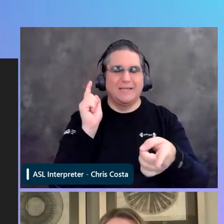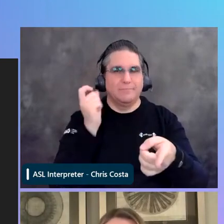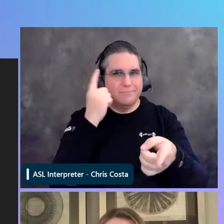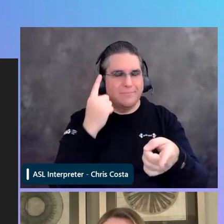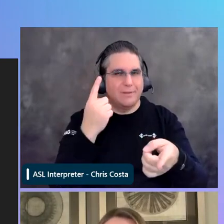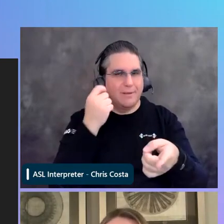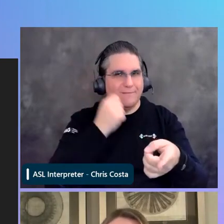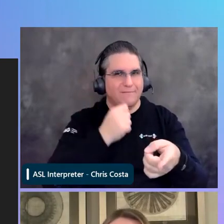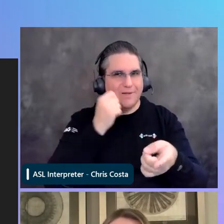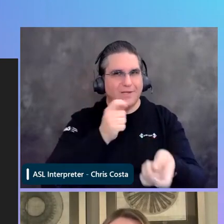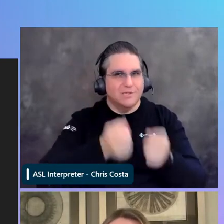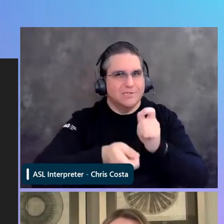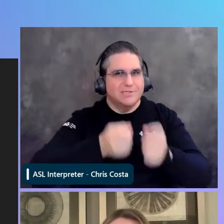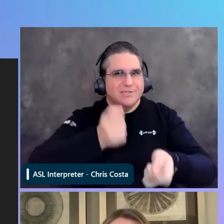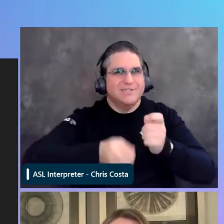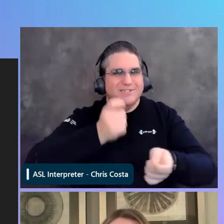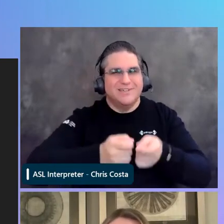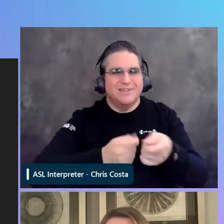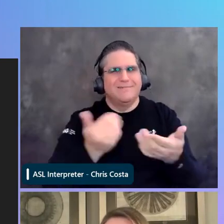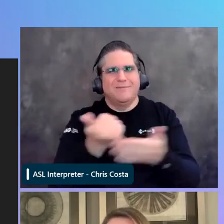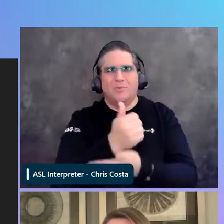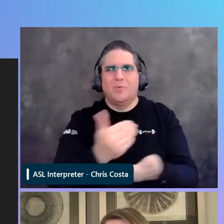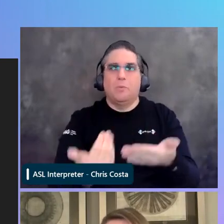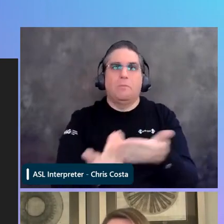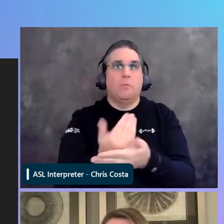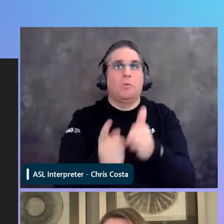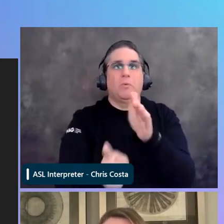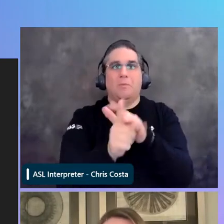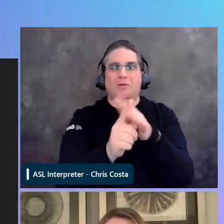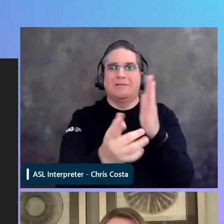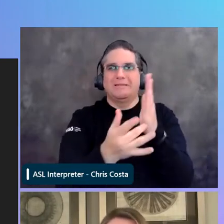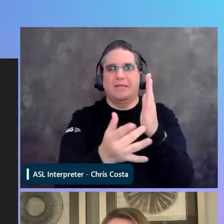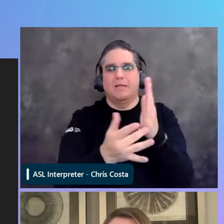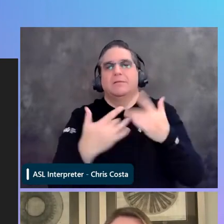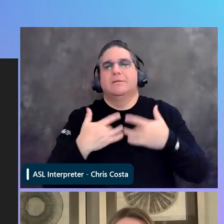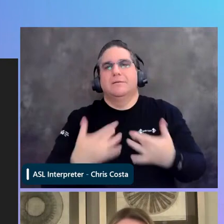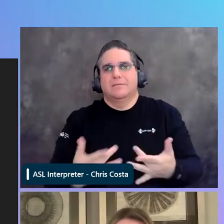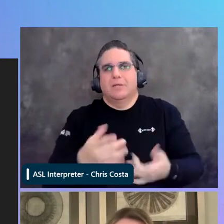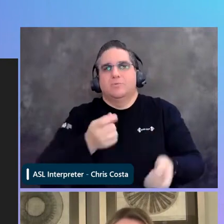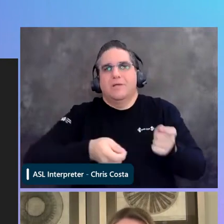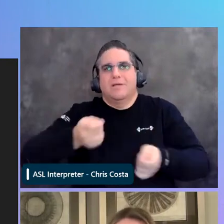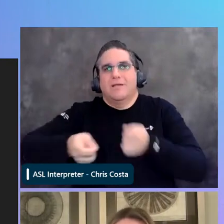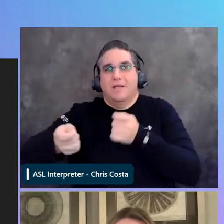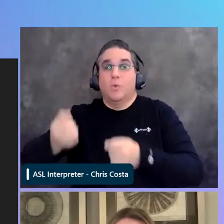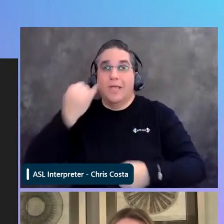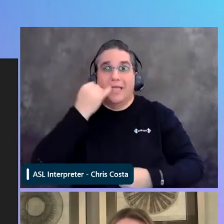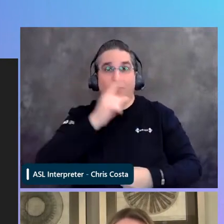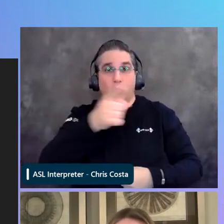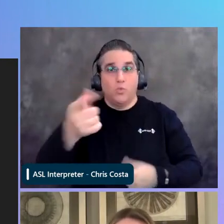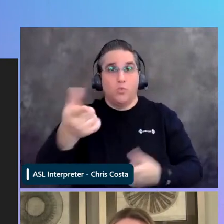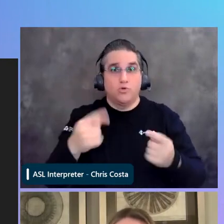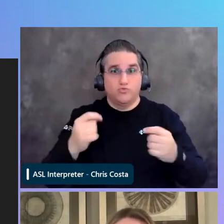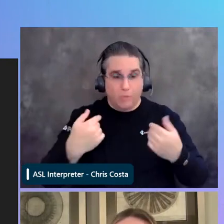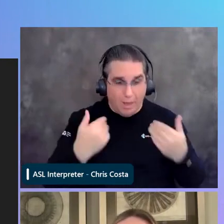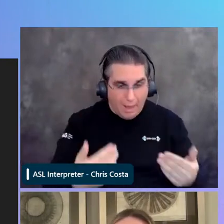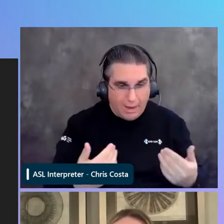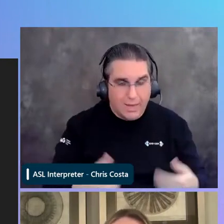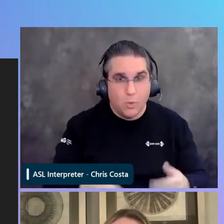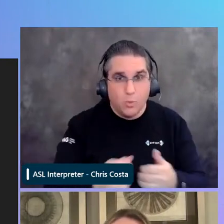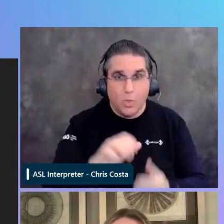emerging technology. So the demos or if you try it out on yourself with yourself later on,